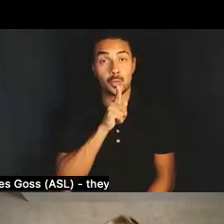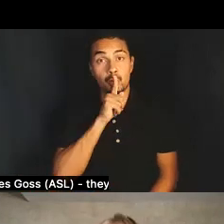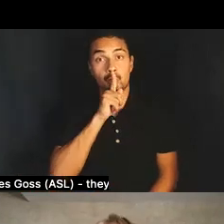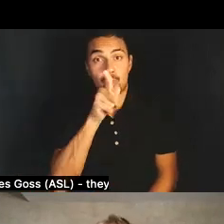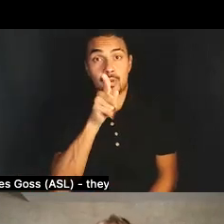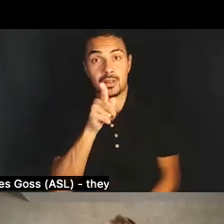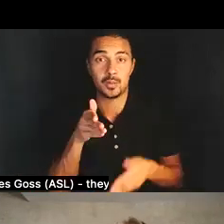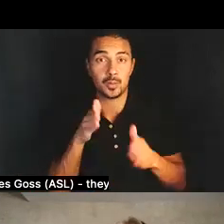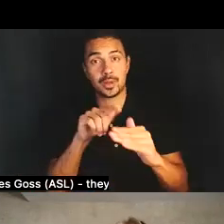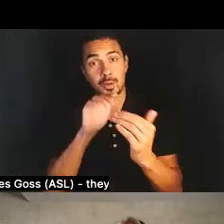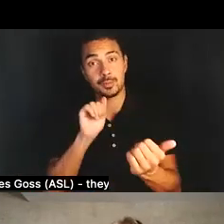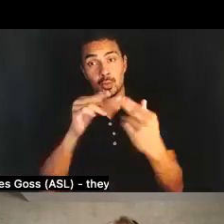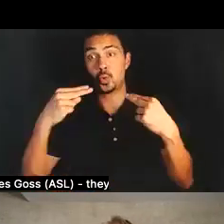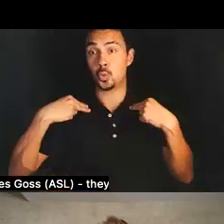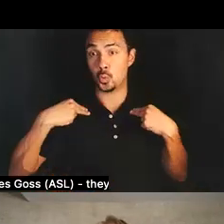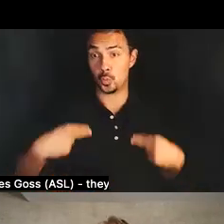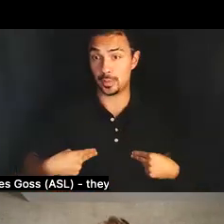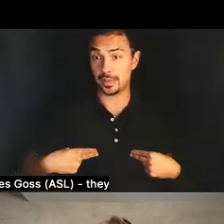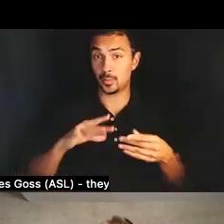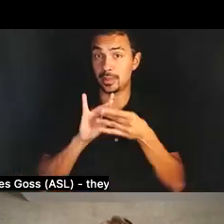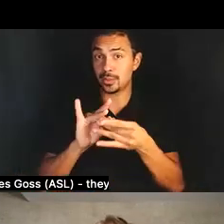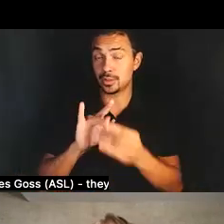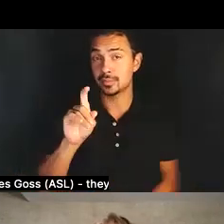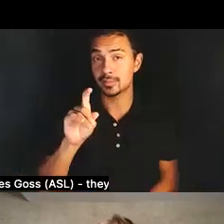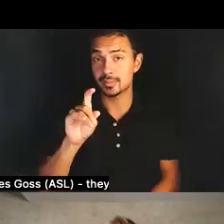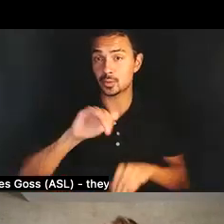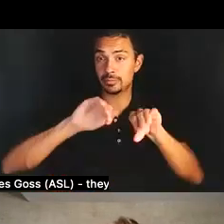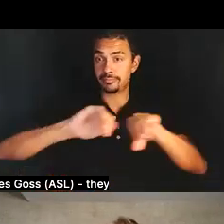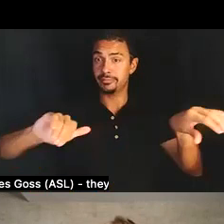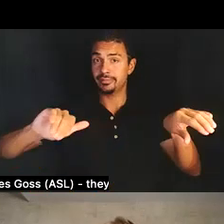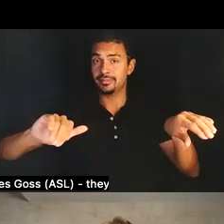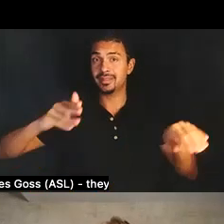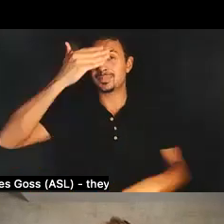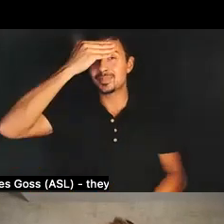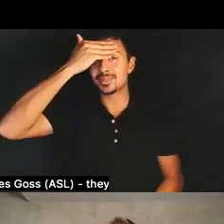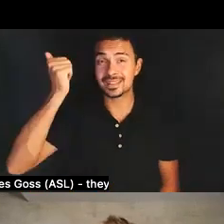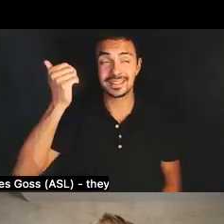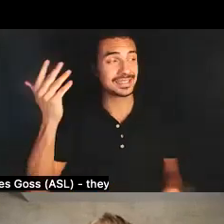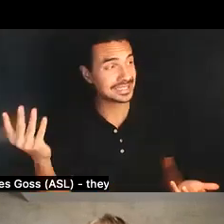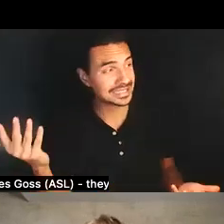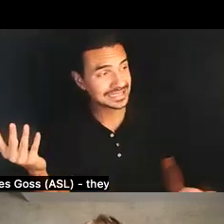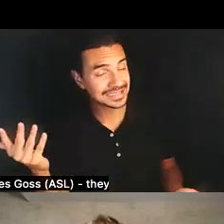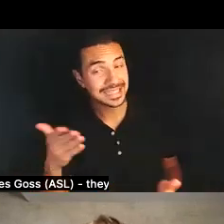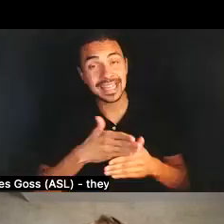that at least I don't feel like that is a particularly realistic way of approaching human relationships. Because inevitably,